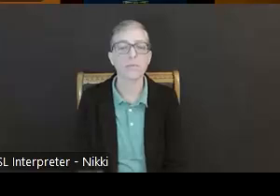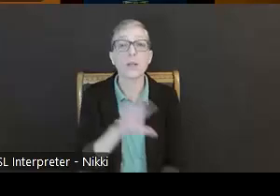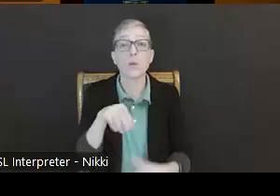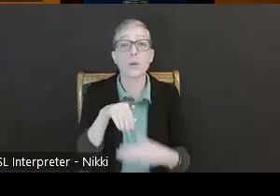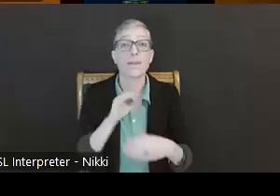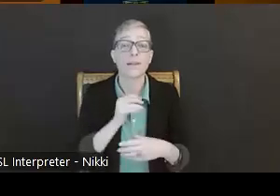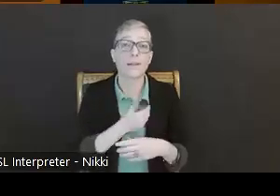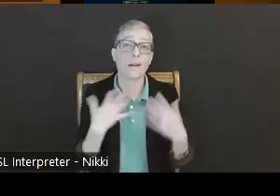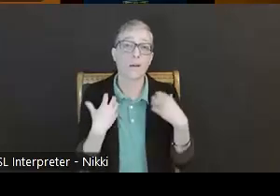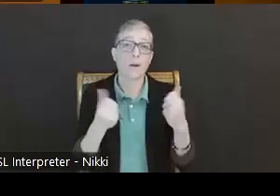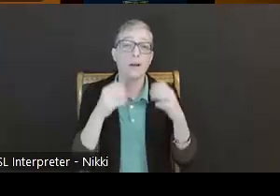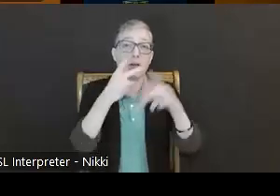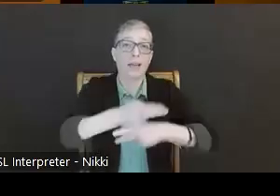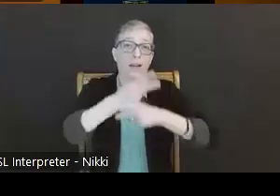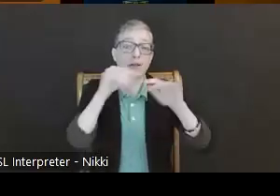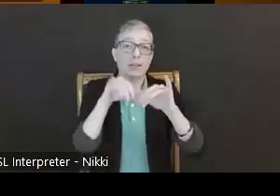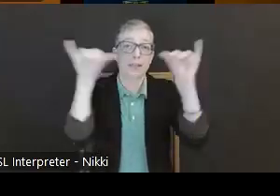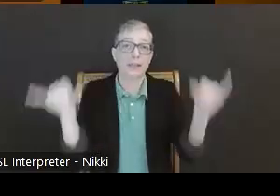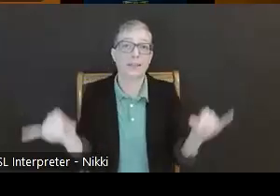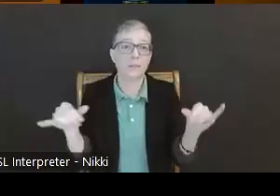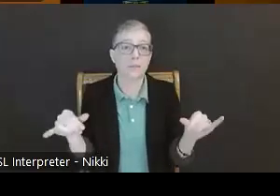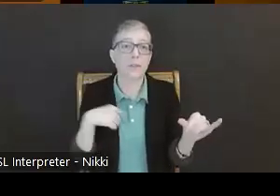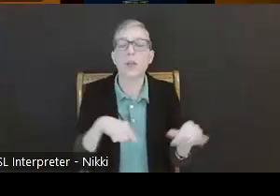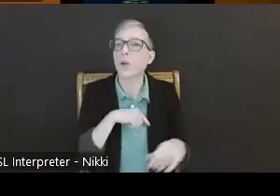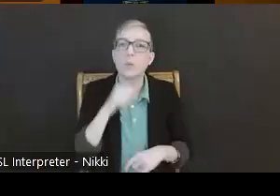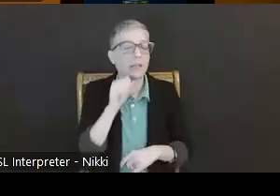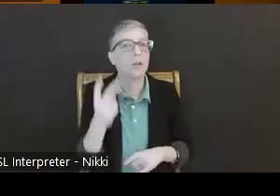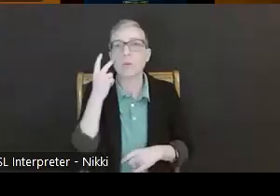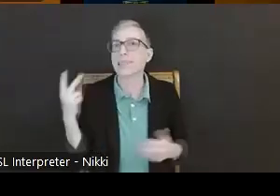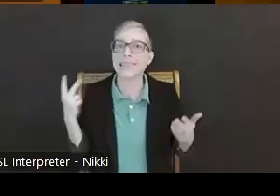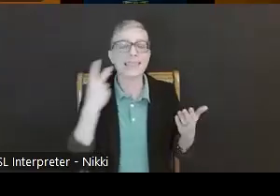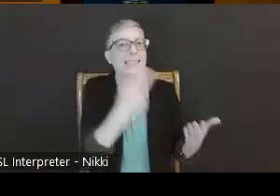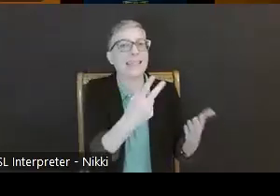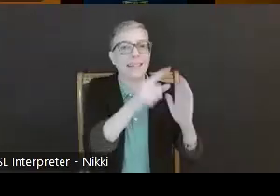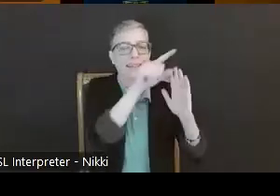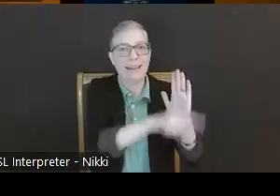Systems we don't really see and they don't express their distress and they're really doing it all and